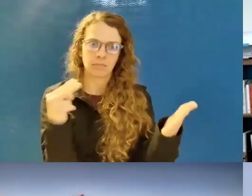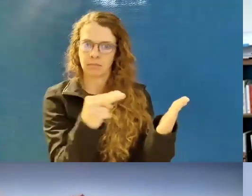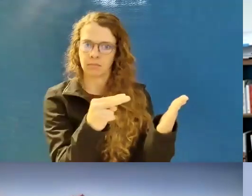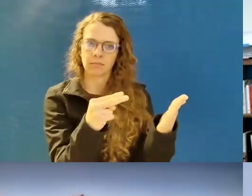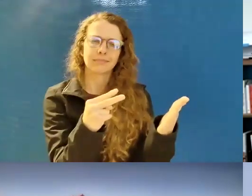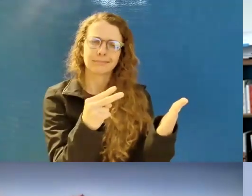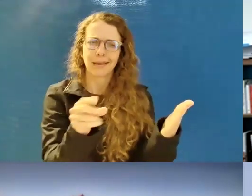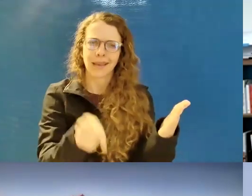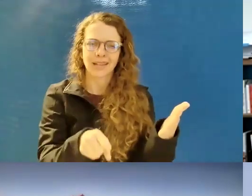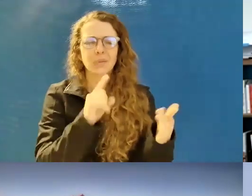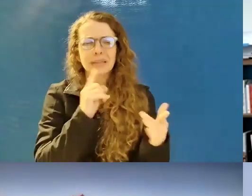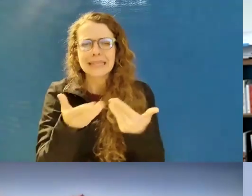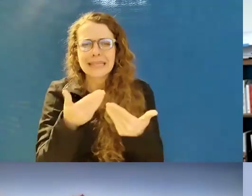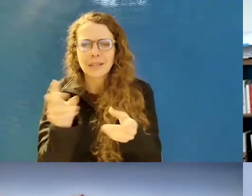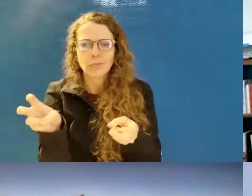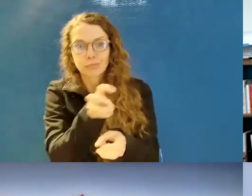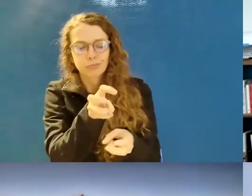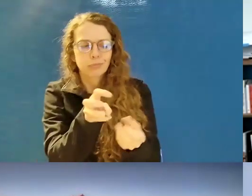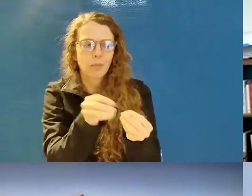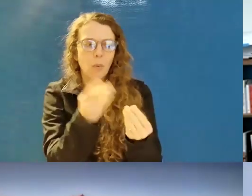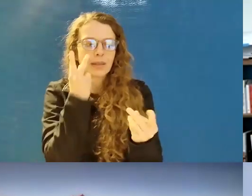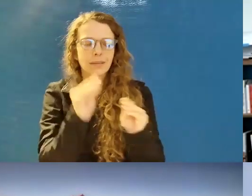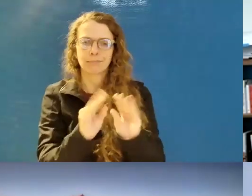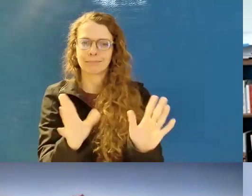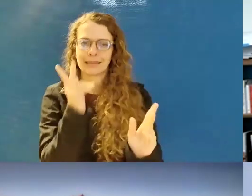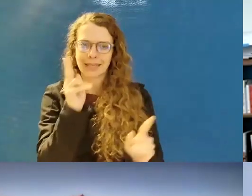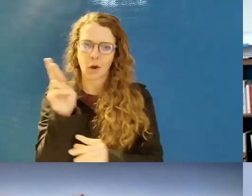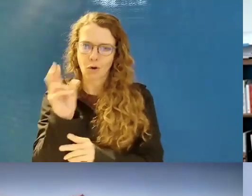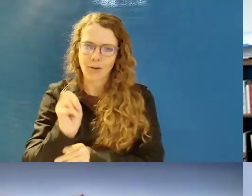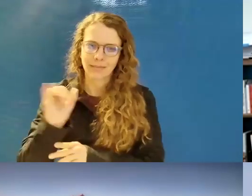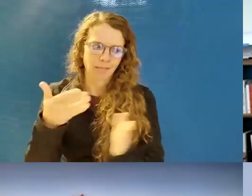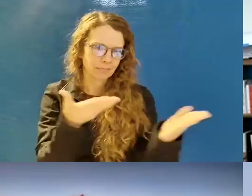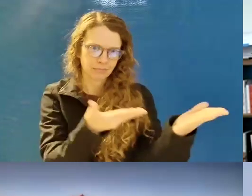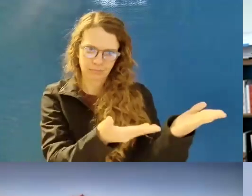That's a real easy change that you can make. And then, you know, again,